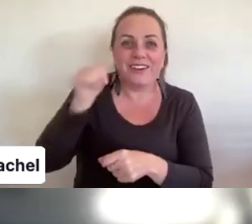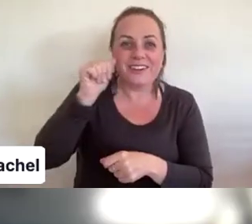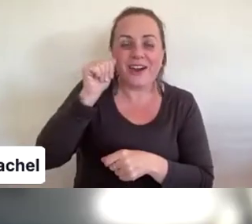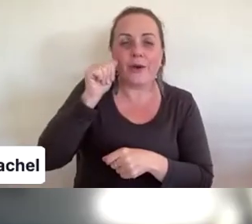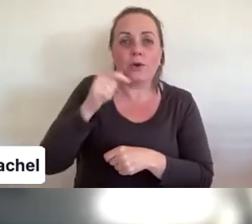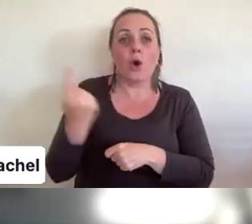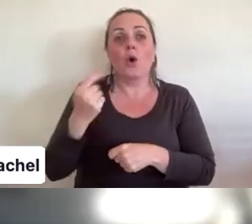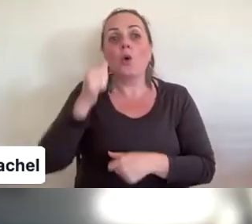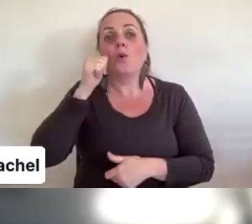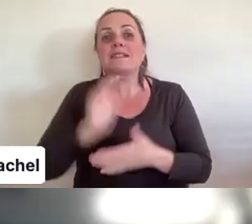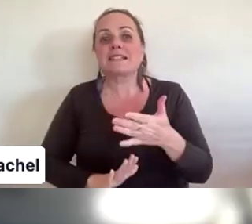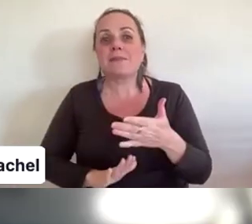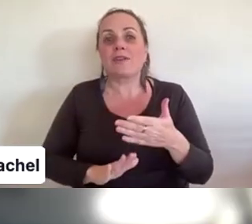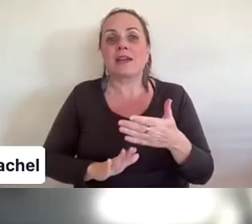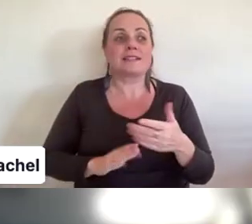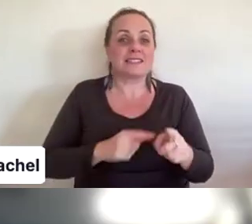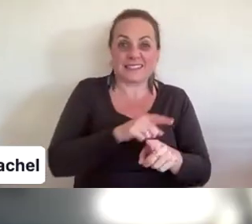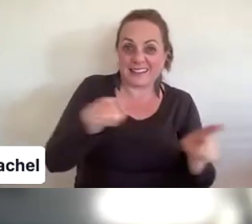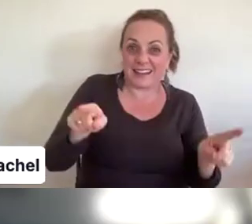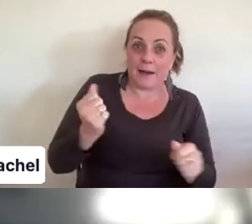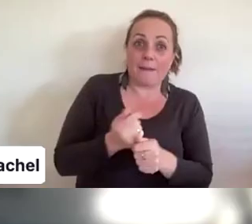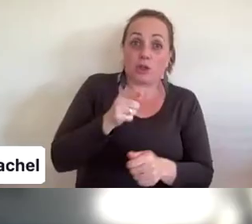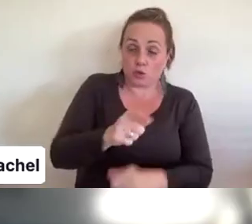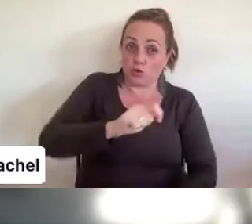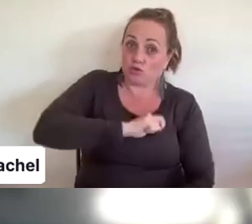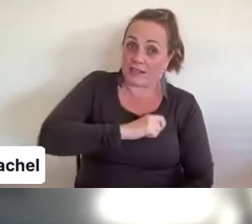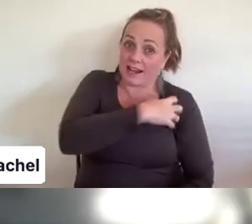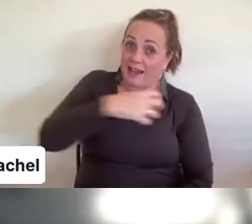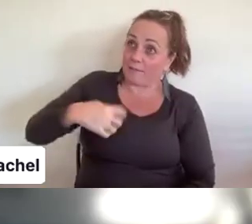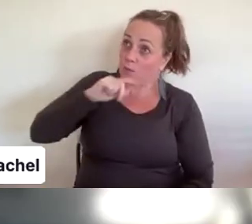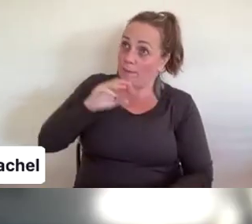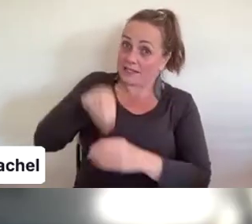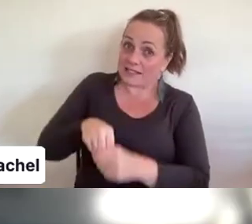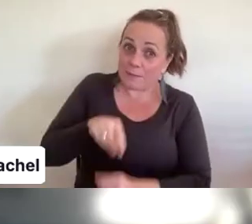them trust government enough to participate? Rebecca was speaking about trust there,